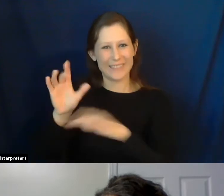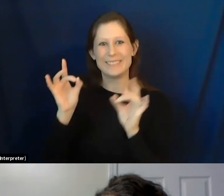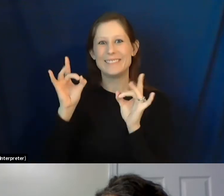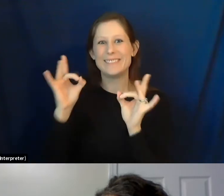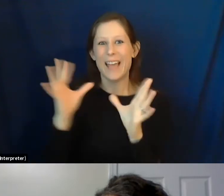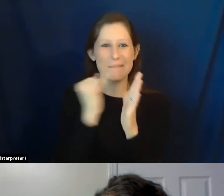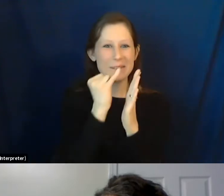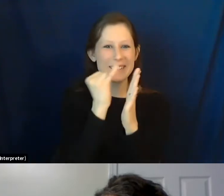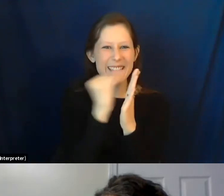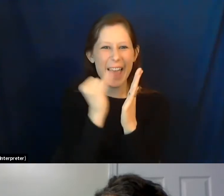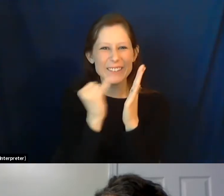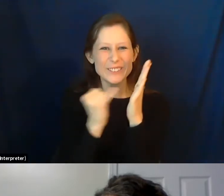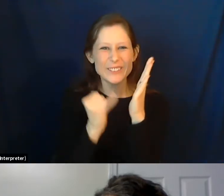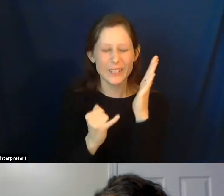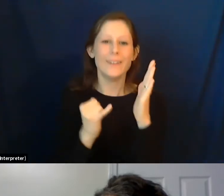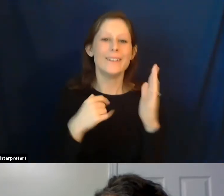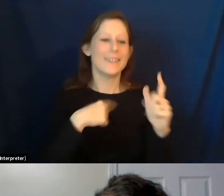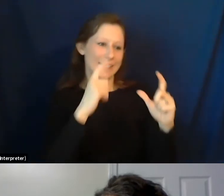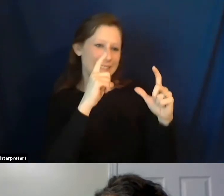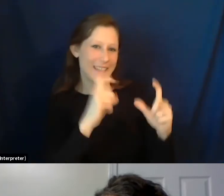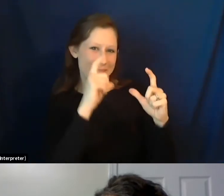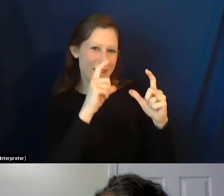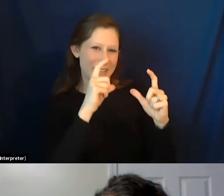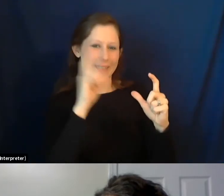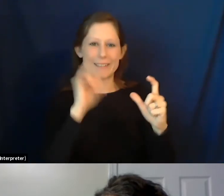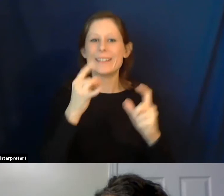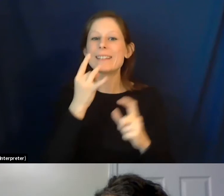a literally i took a picture and it was just a light bulb and just said what can you do